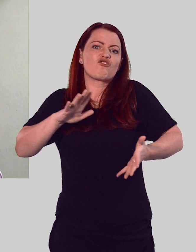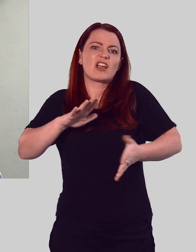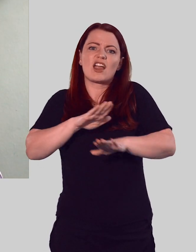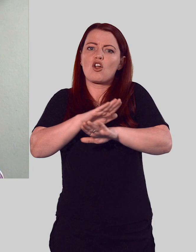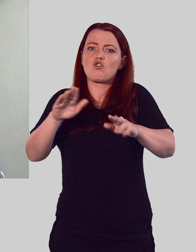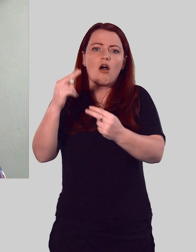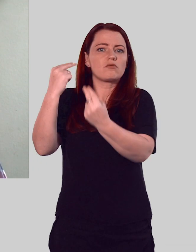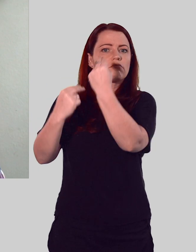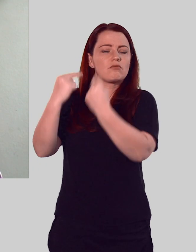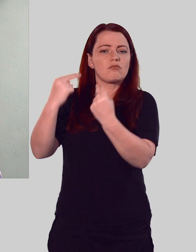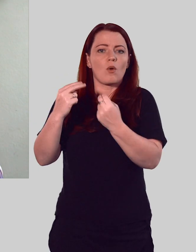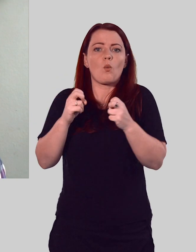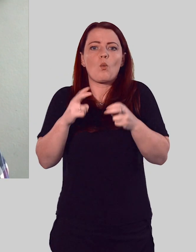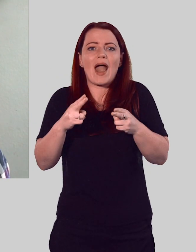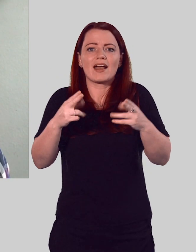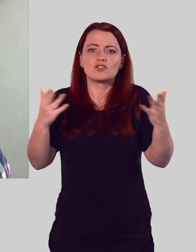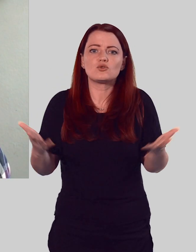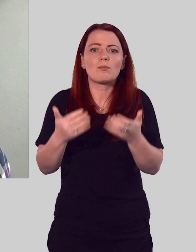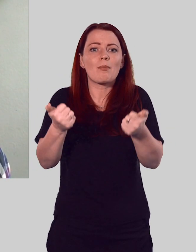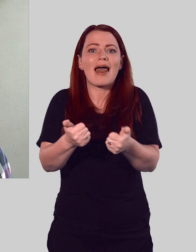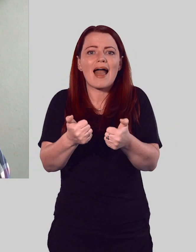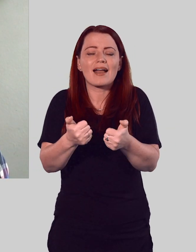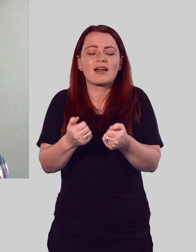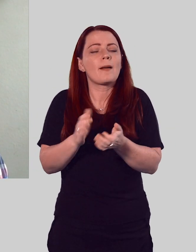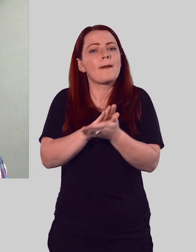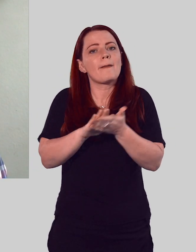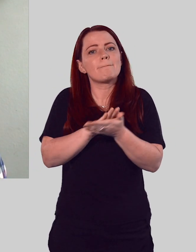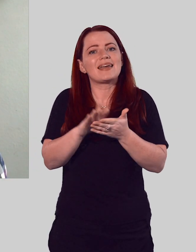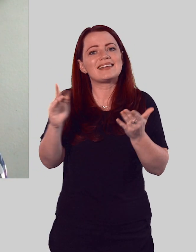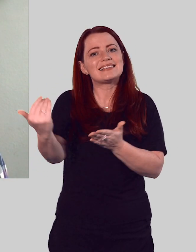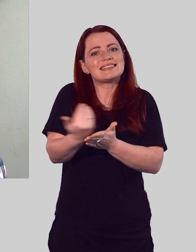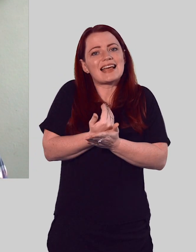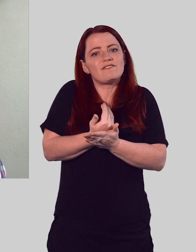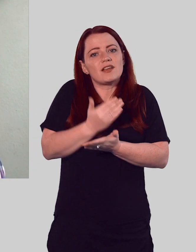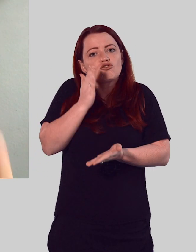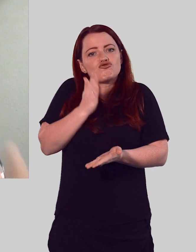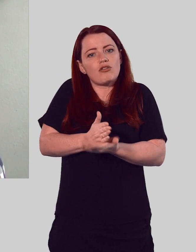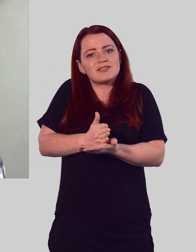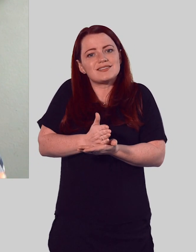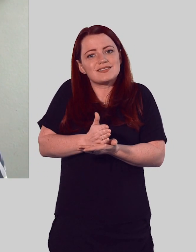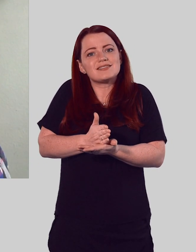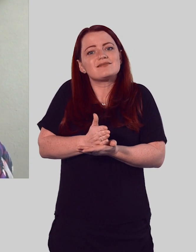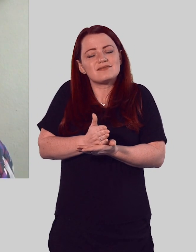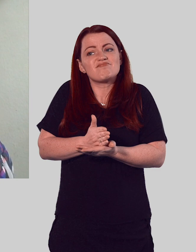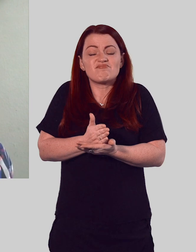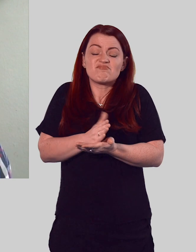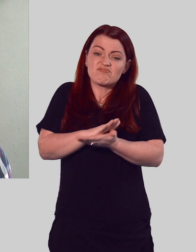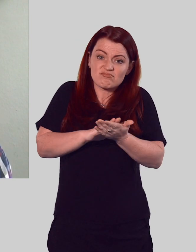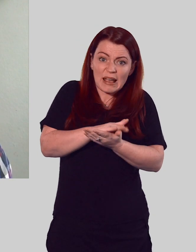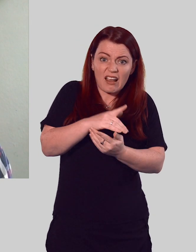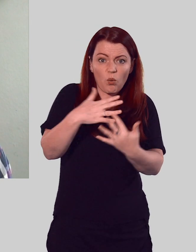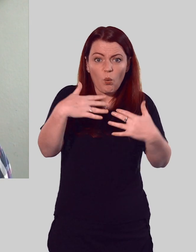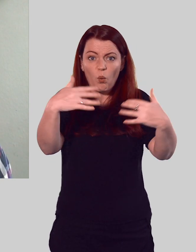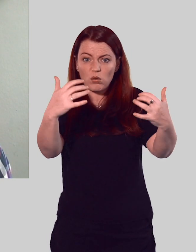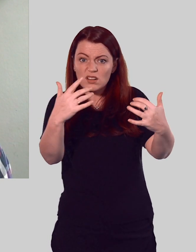you give a level of safety and trust which means that people are actually probably more likely to participate in play.